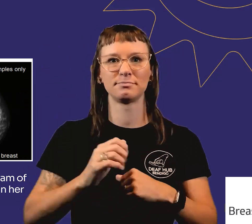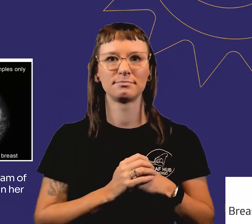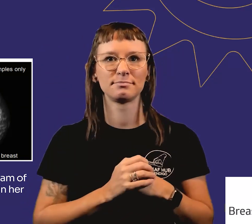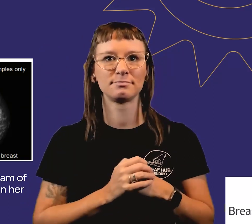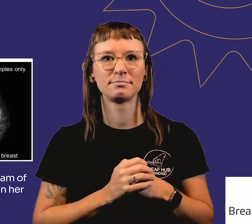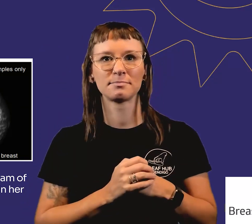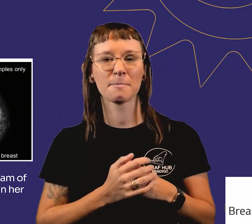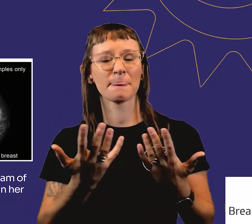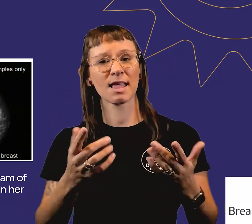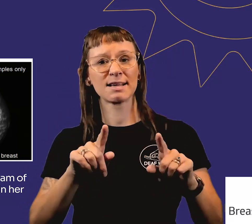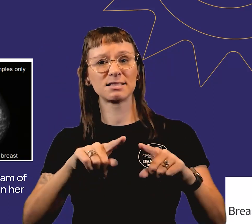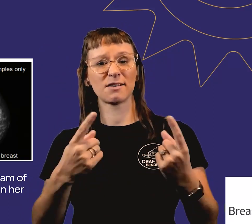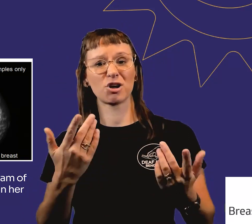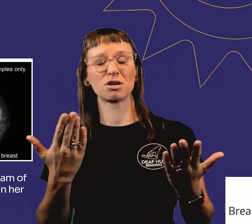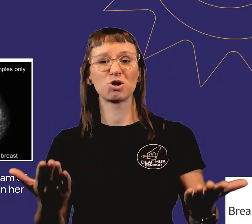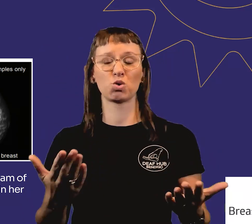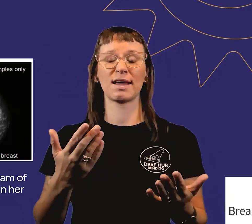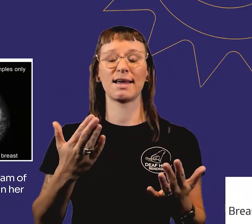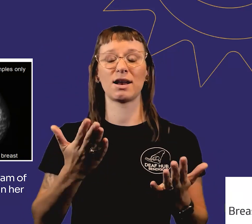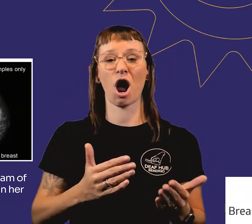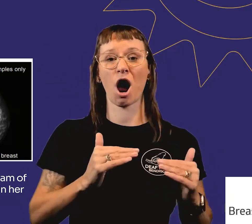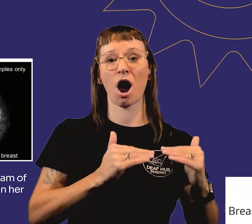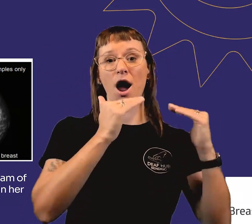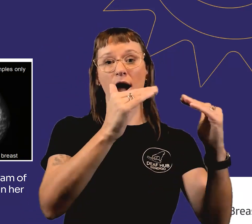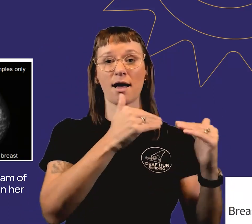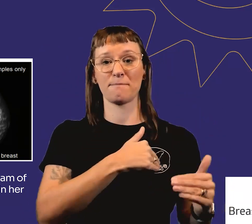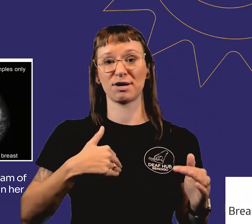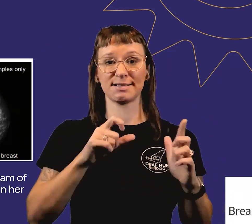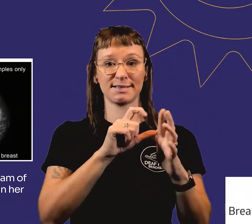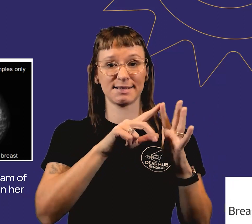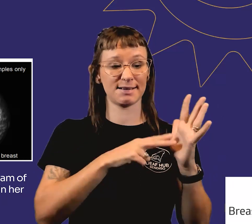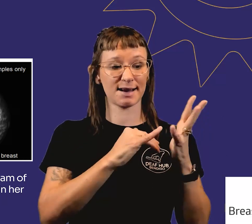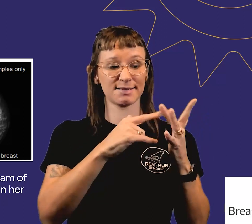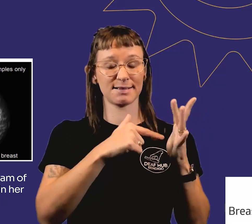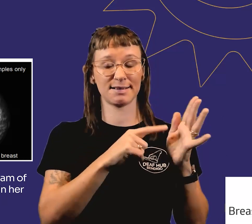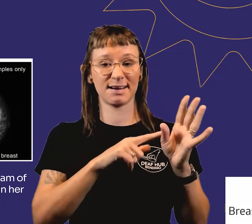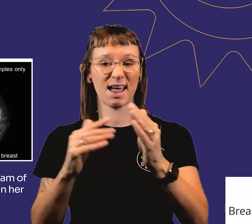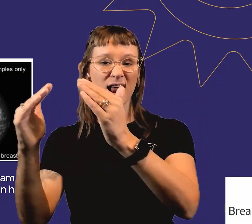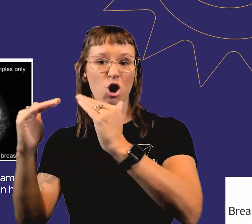The difference between high and low density breasts: High breast density means there is